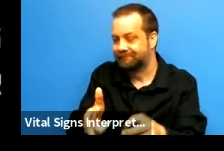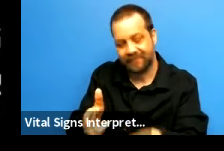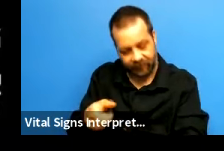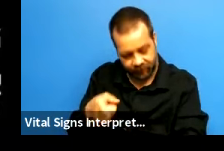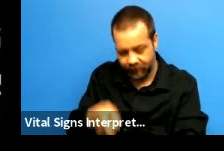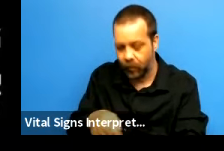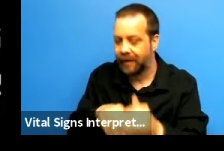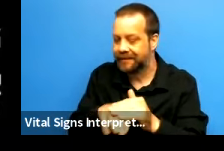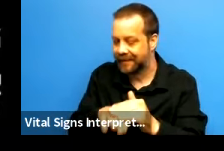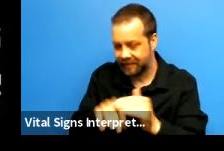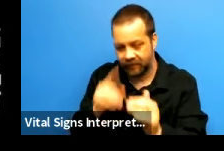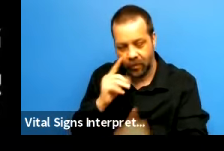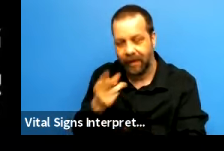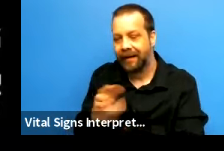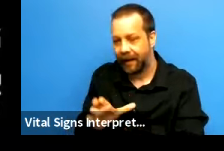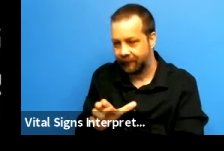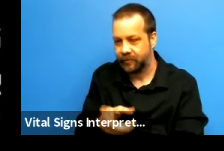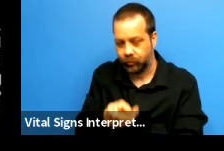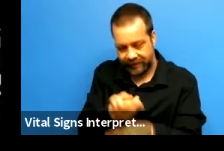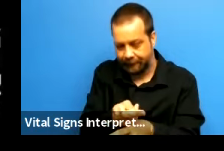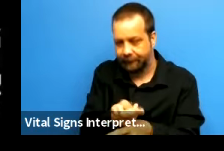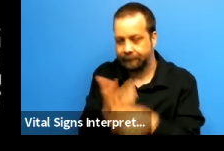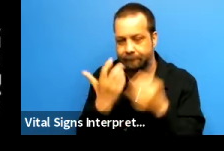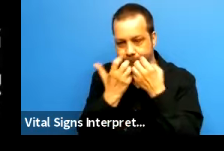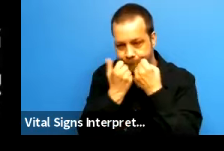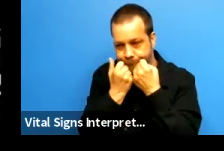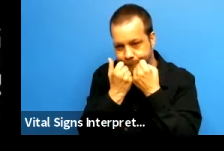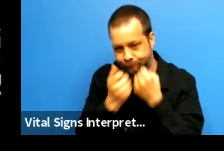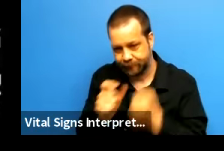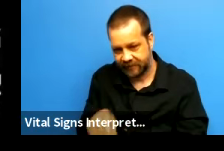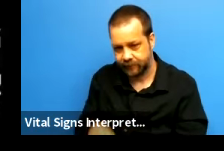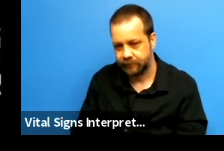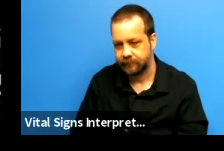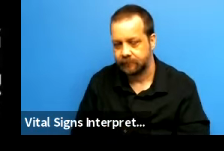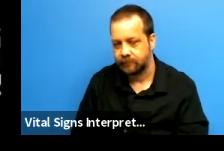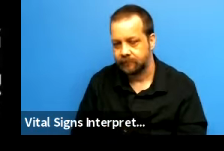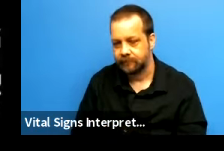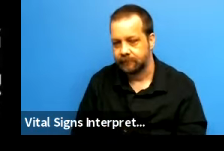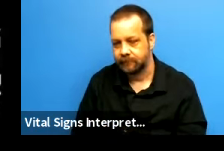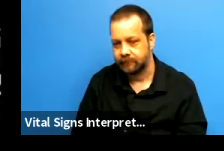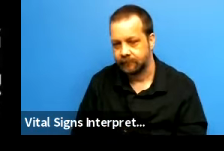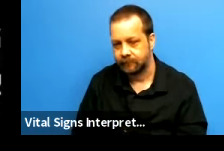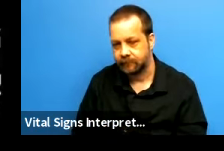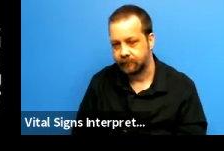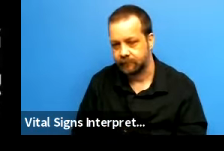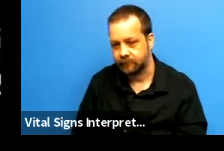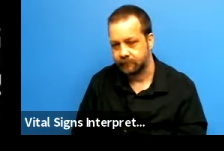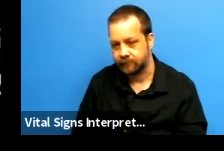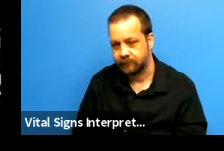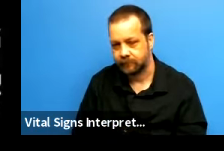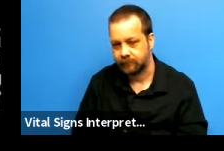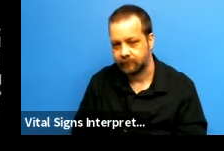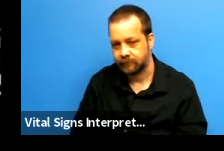and it's important that we don't eat that up. Provide alternatives to leaving seniors or people with disabilities